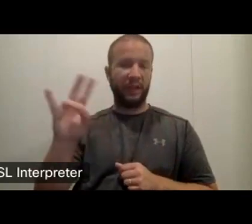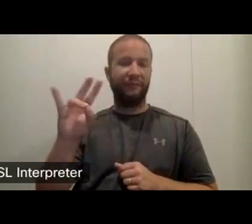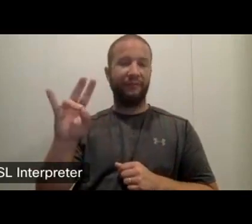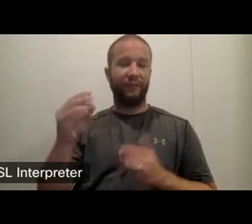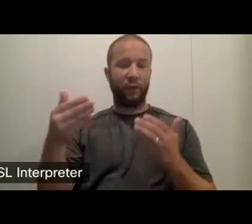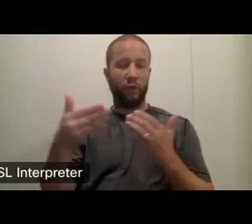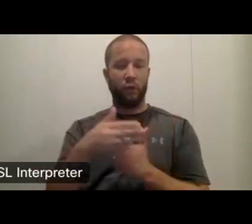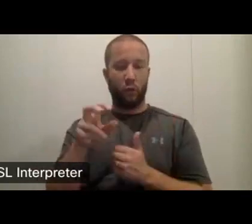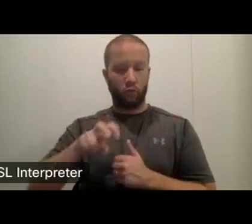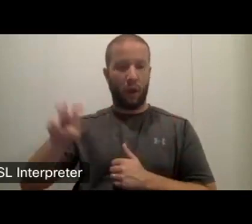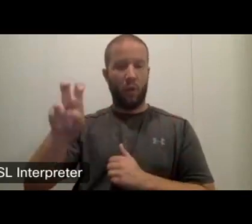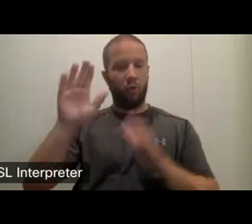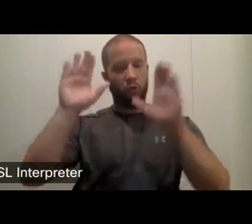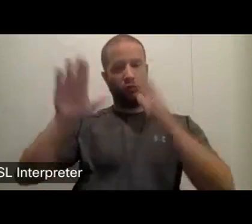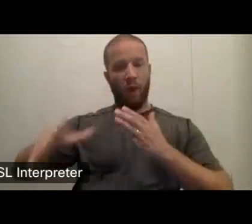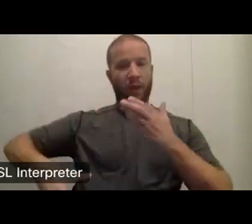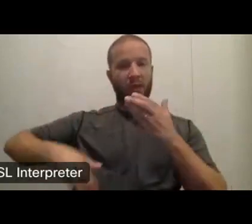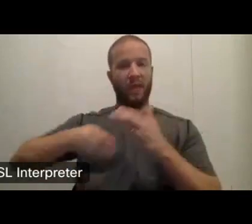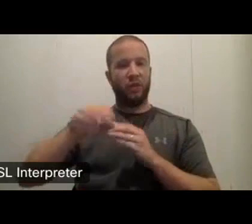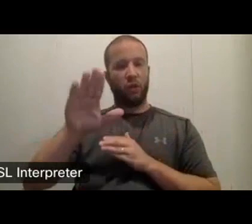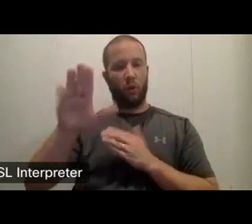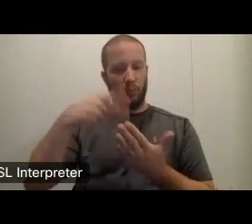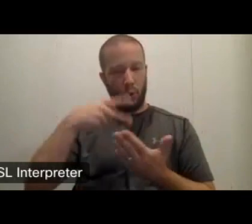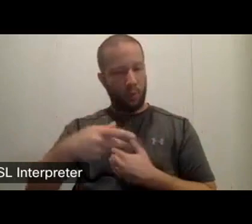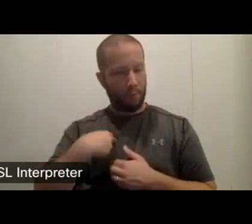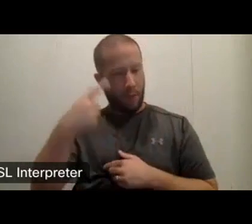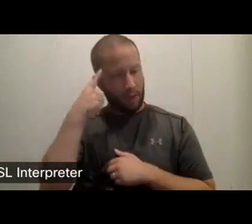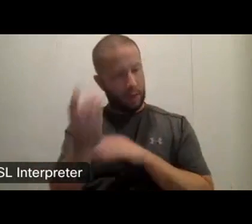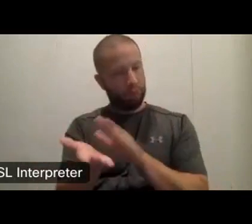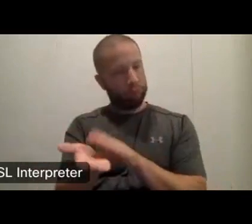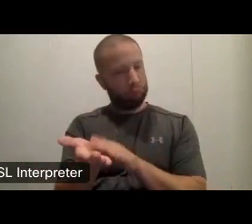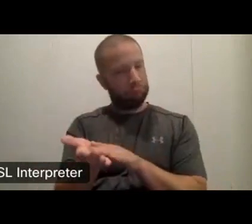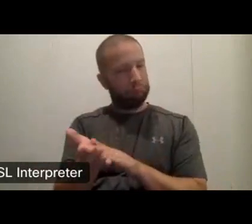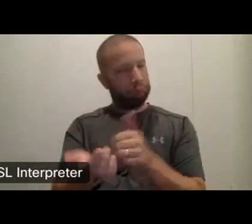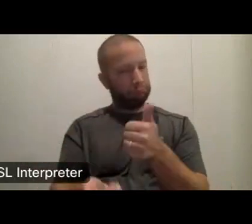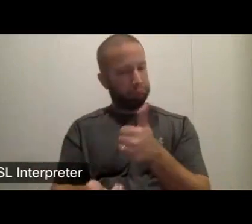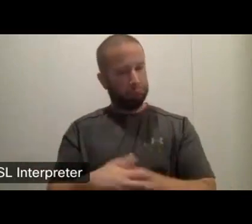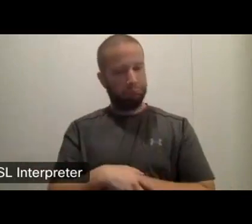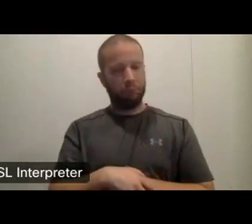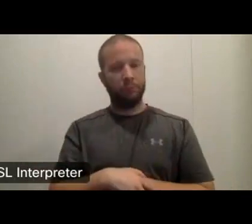I think it's going to be a great addition to the circulator program uh one I made this request via